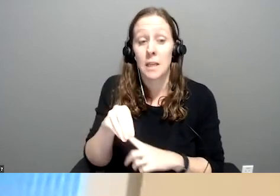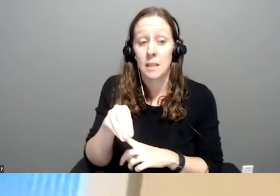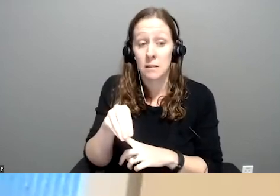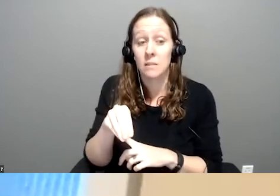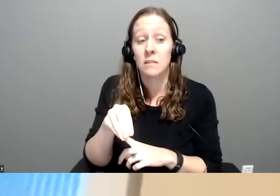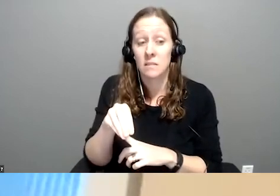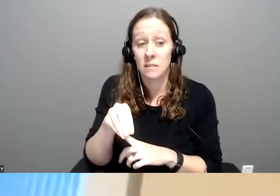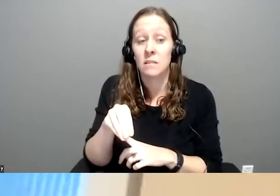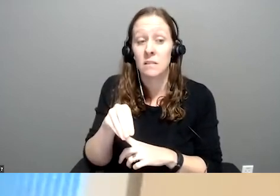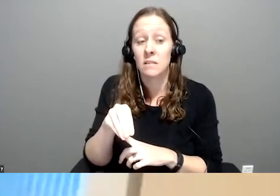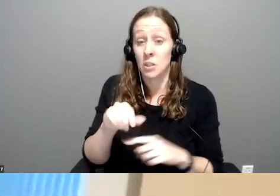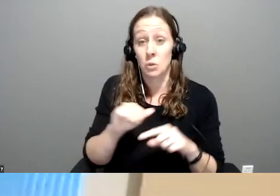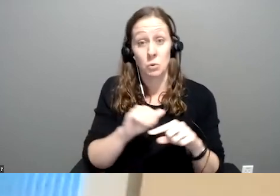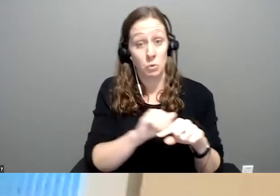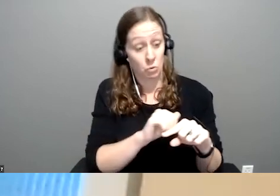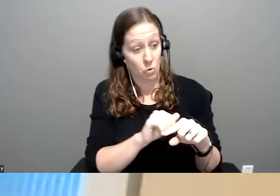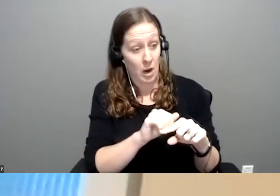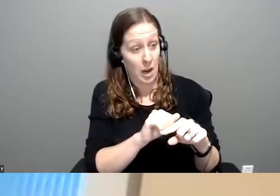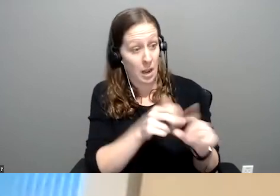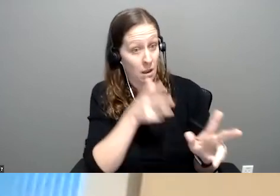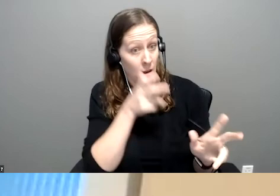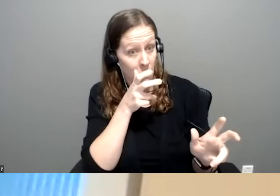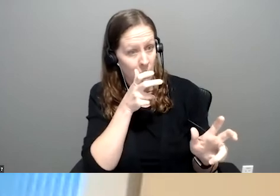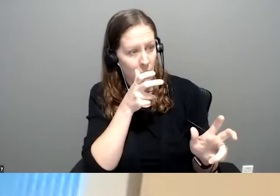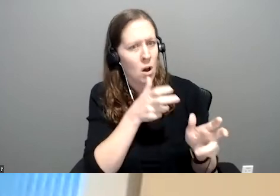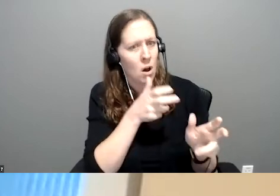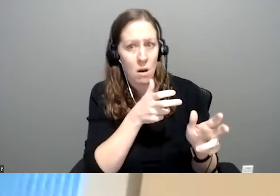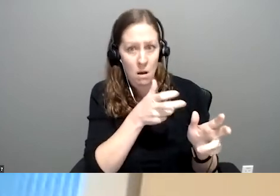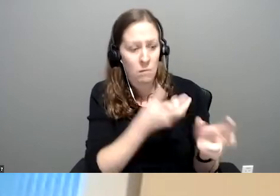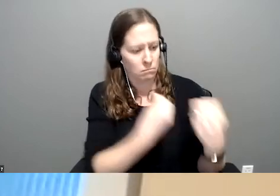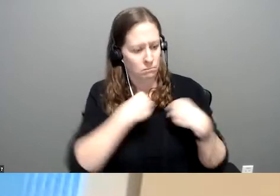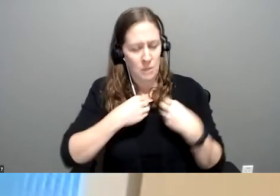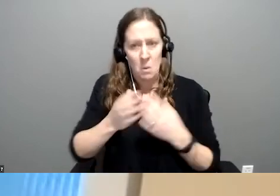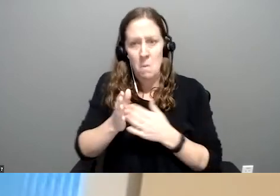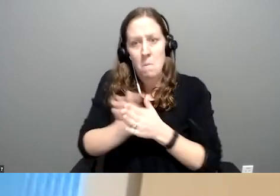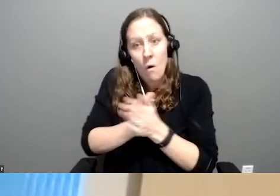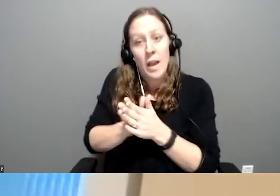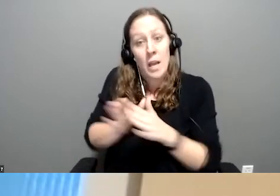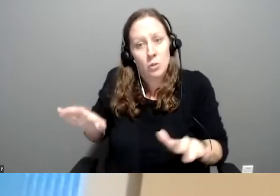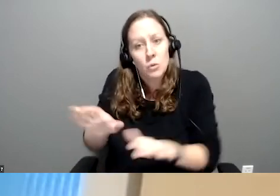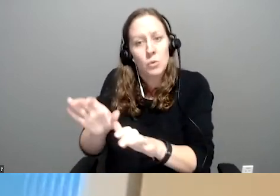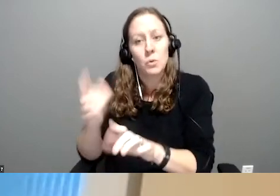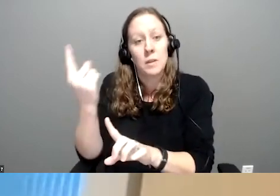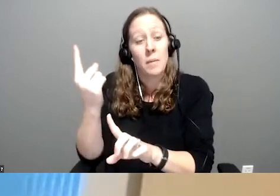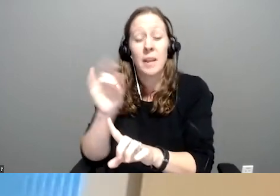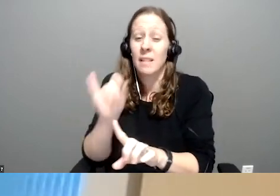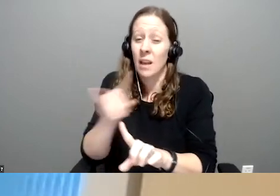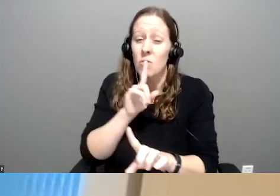that the training motivated them to act, which is very important, training workshops need